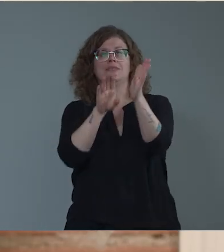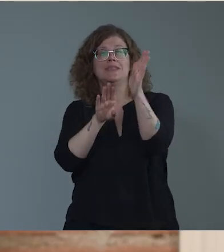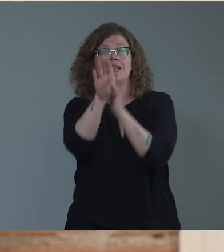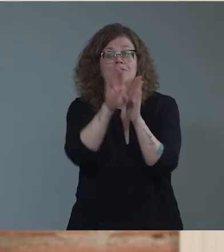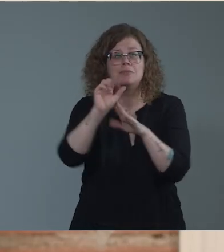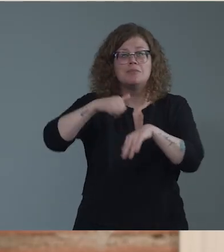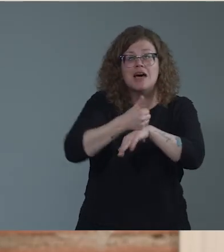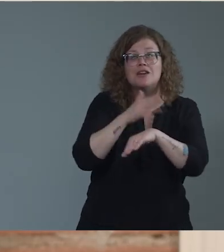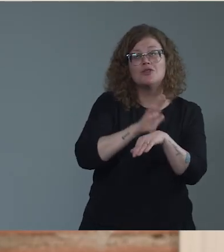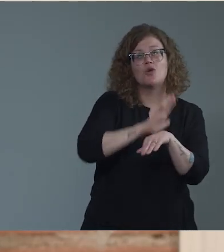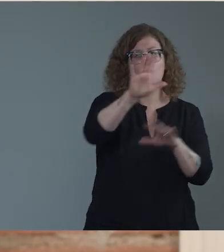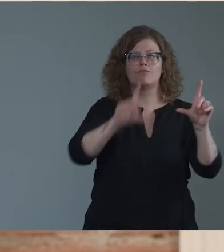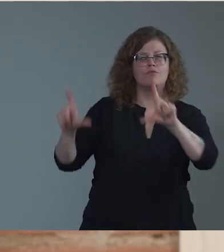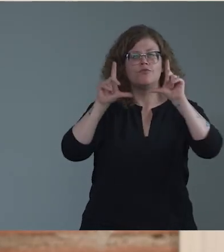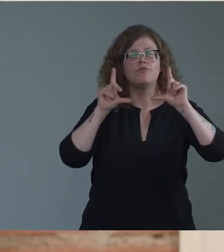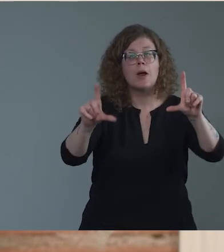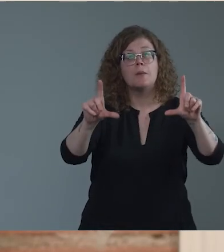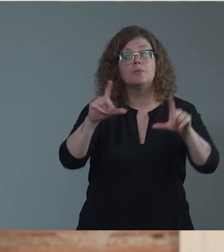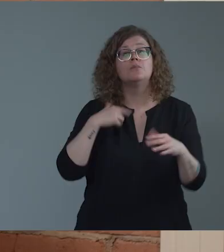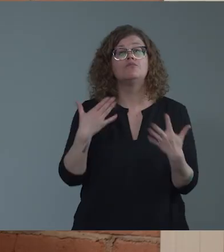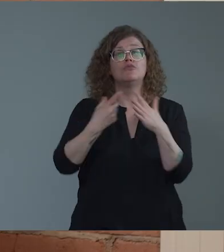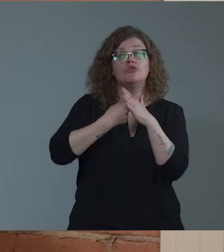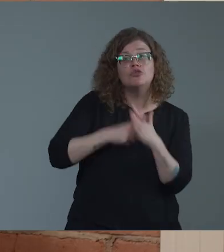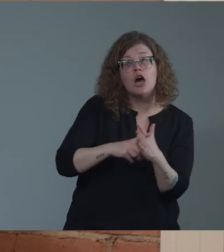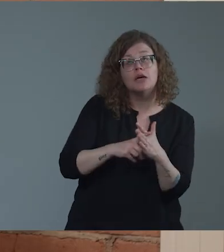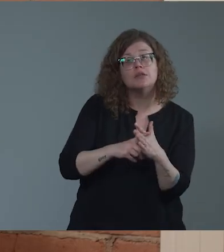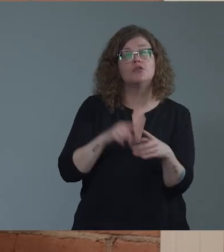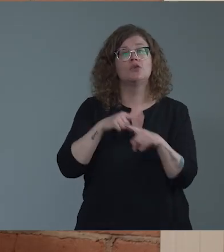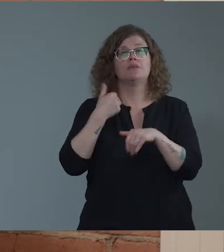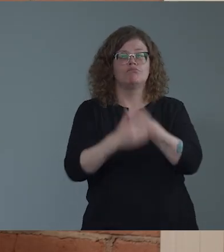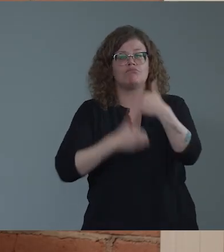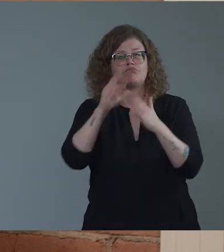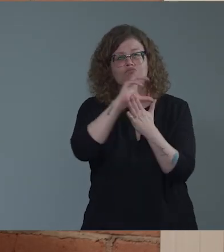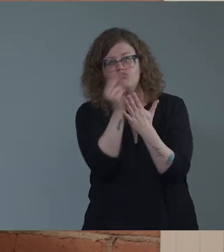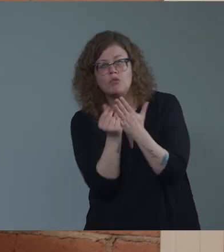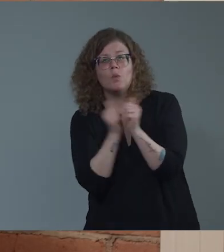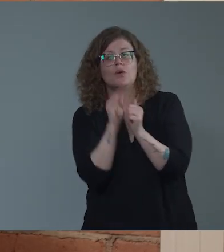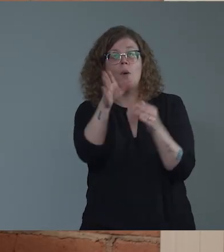and when you're looking at the overall course of your project. So that's why we're here, and this is why we're doing this for you.